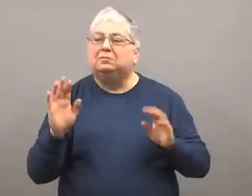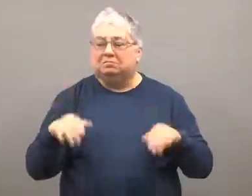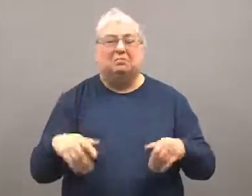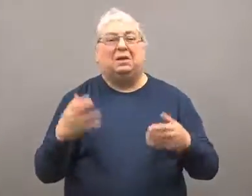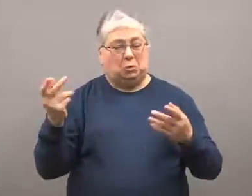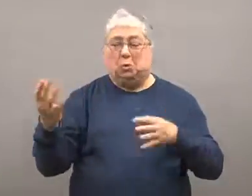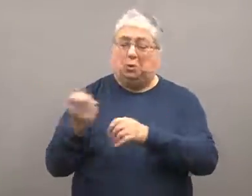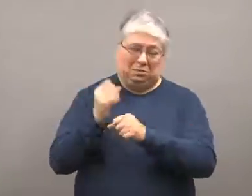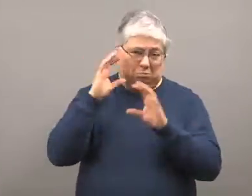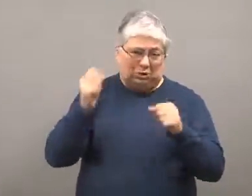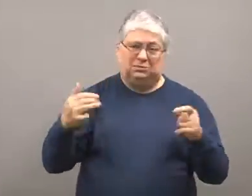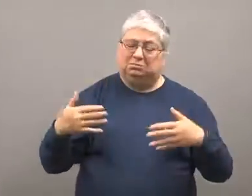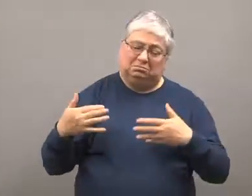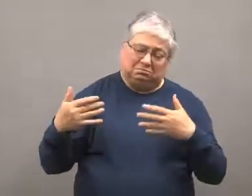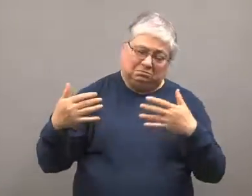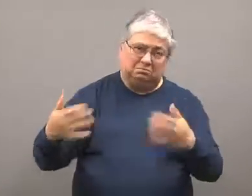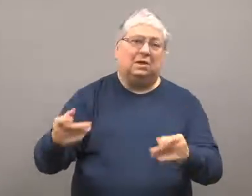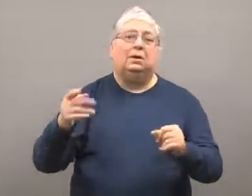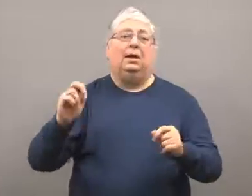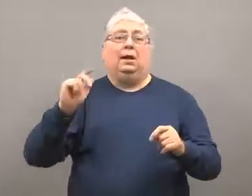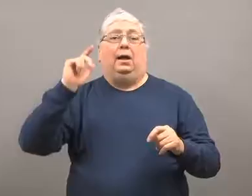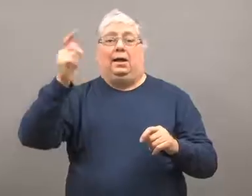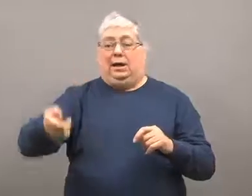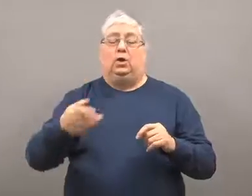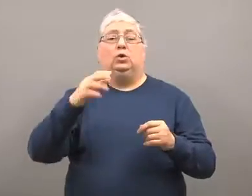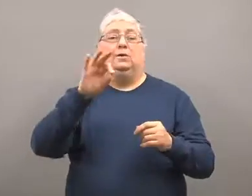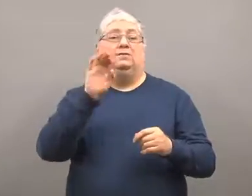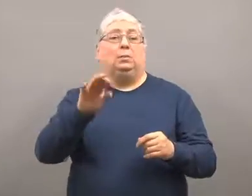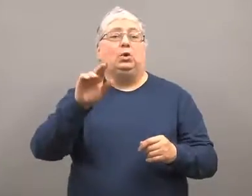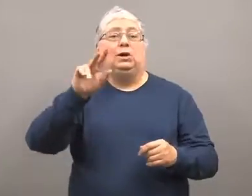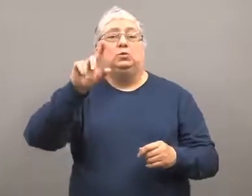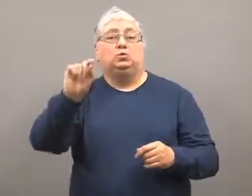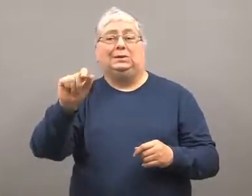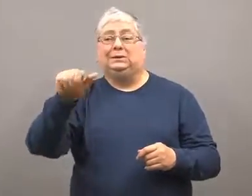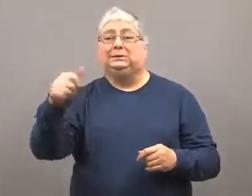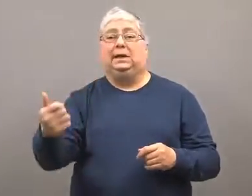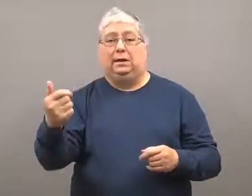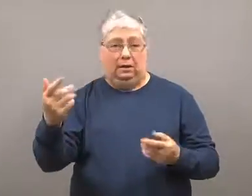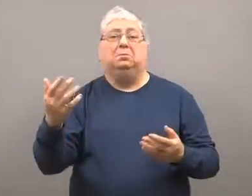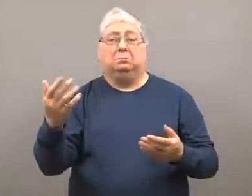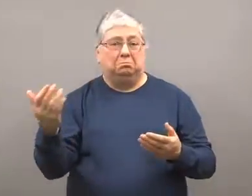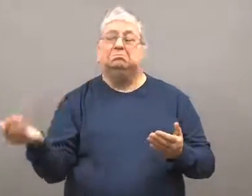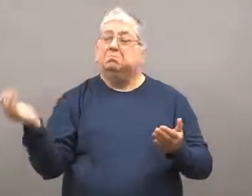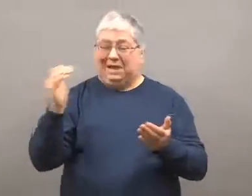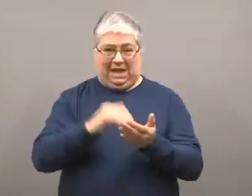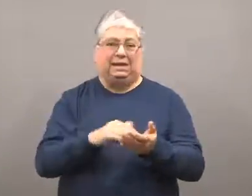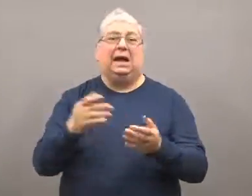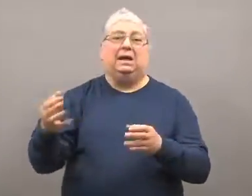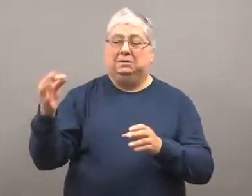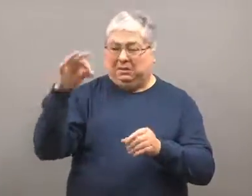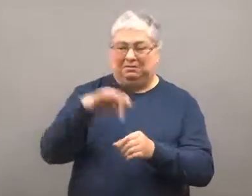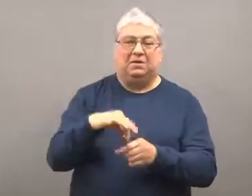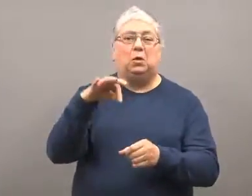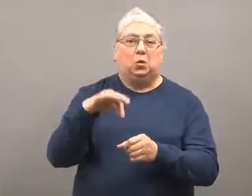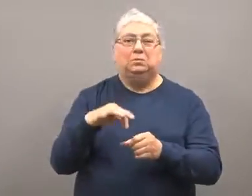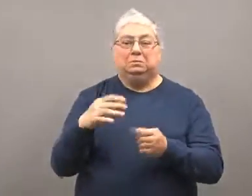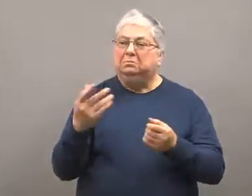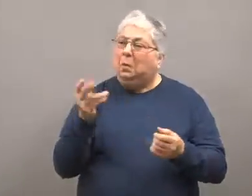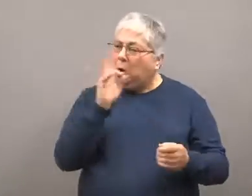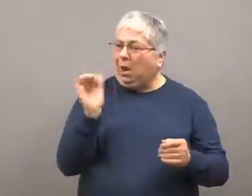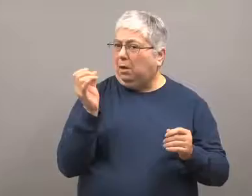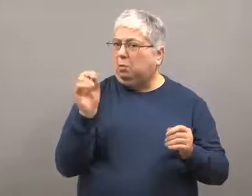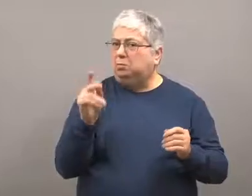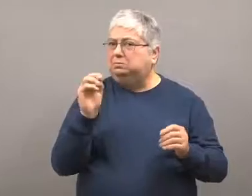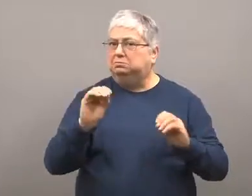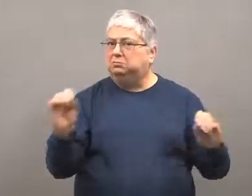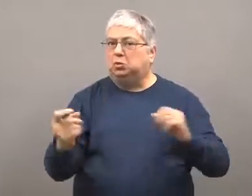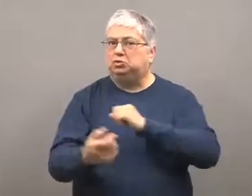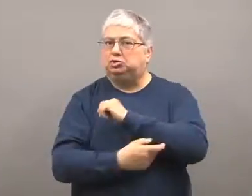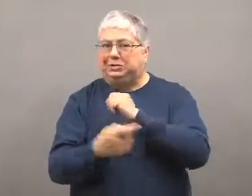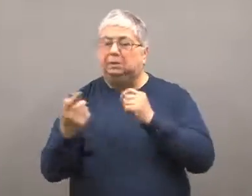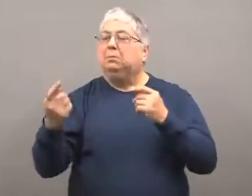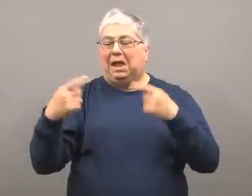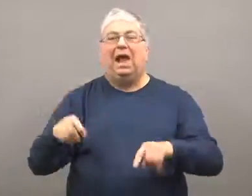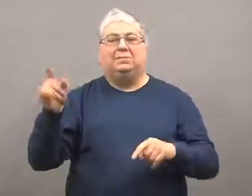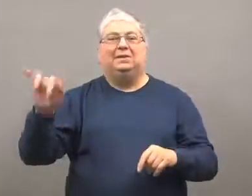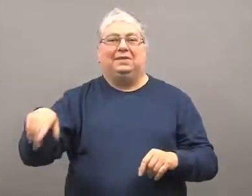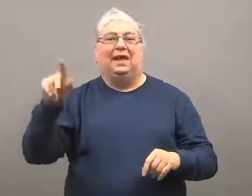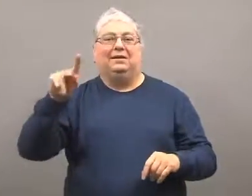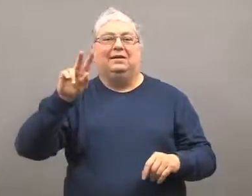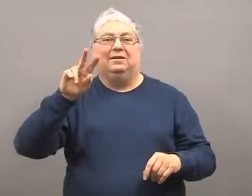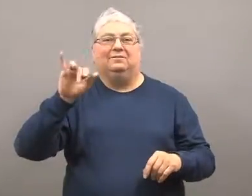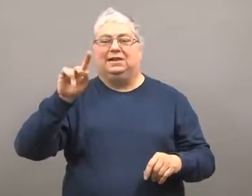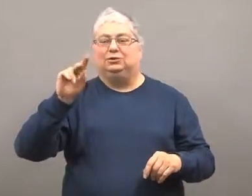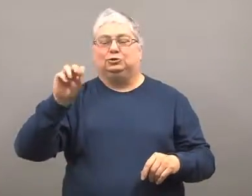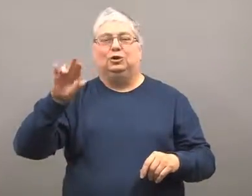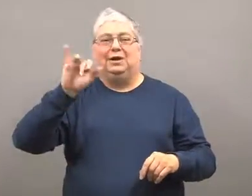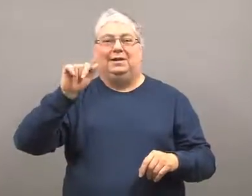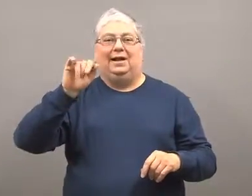Time went on, and another election took place in February of 2010.